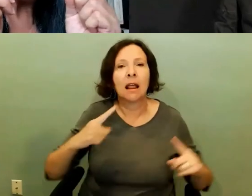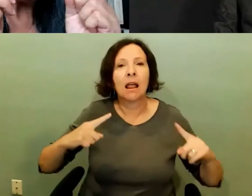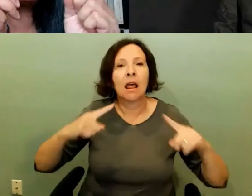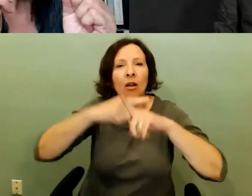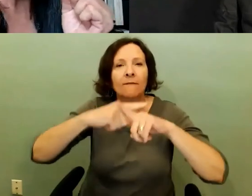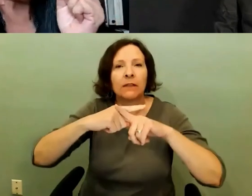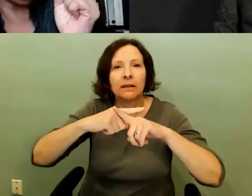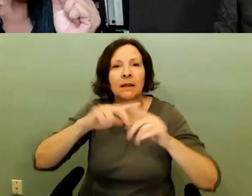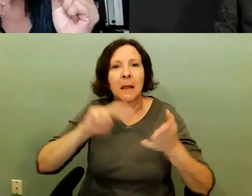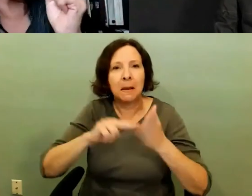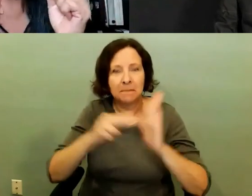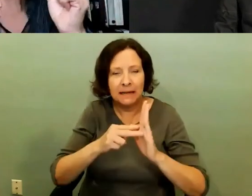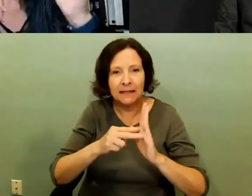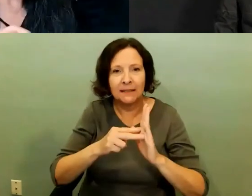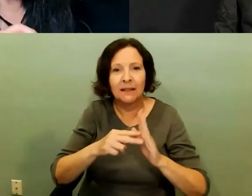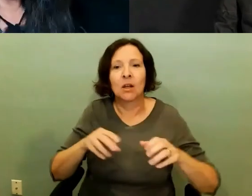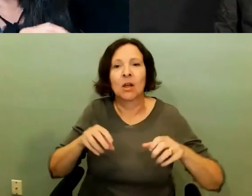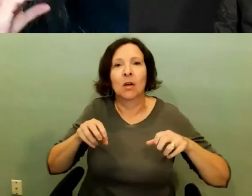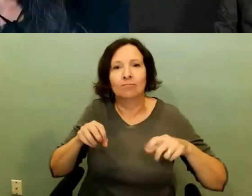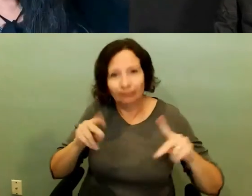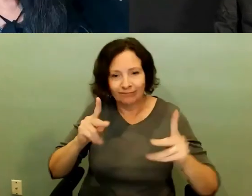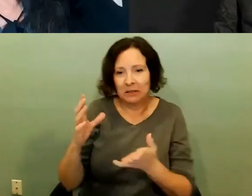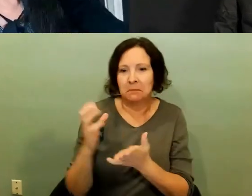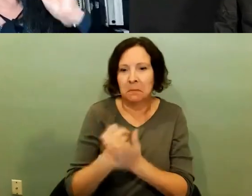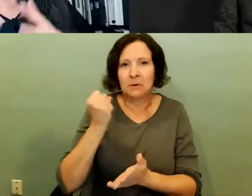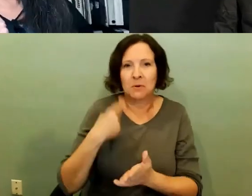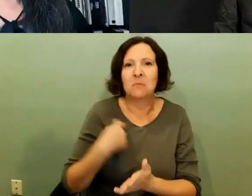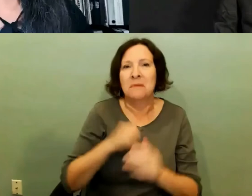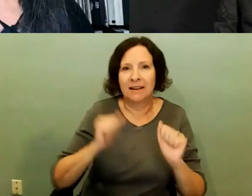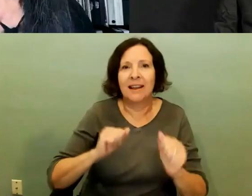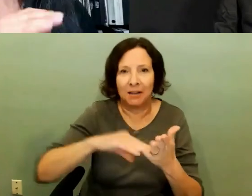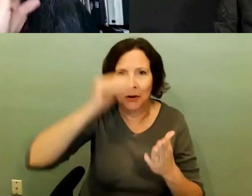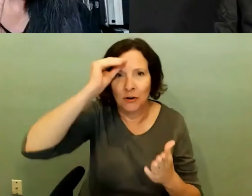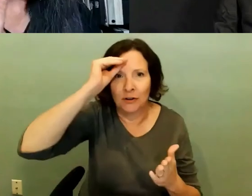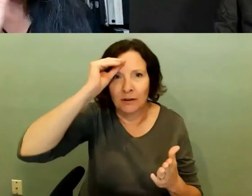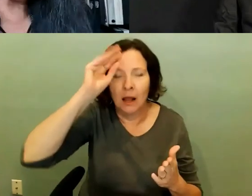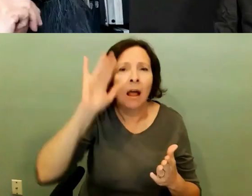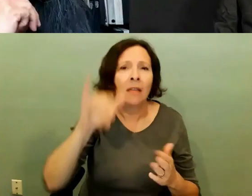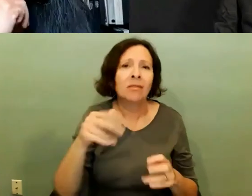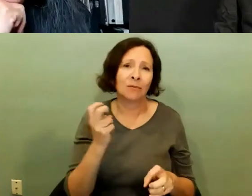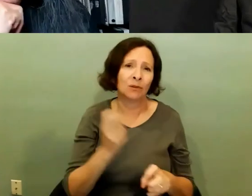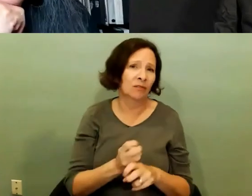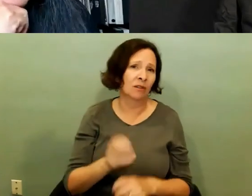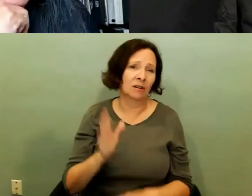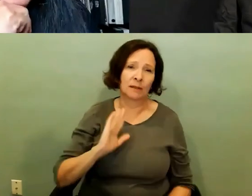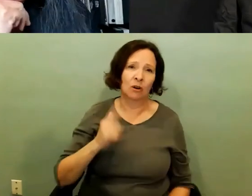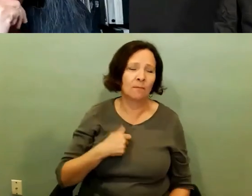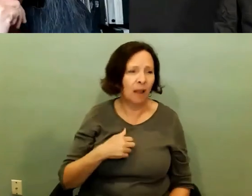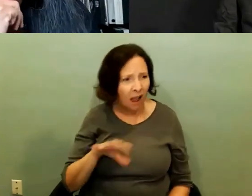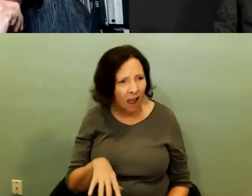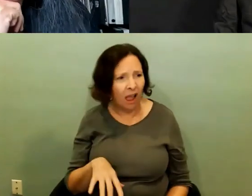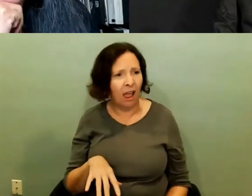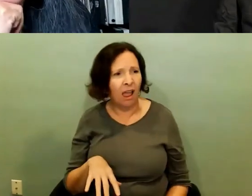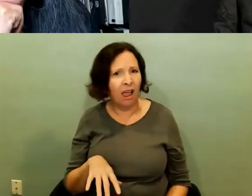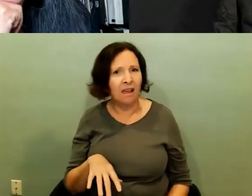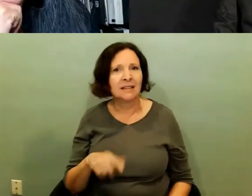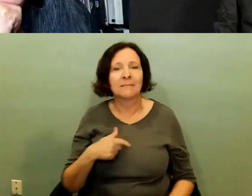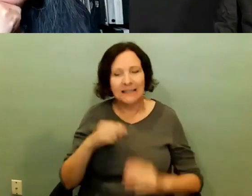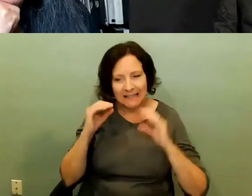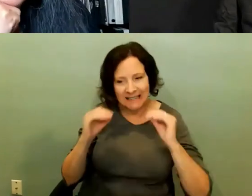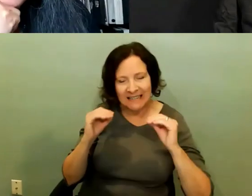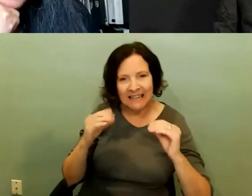That's a hard thing, but now my students know all about these things and they say well we didn't